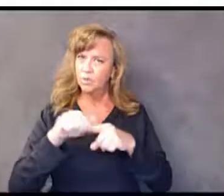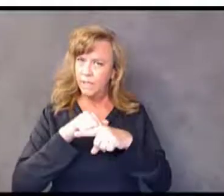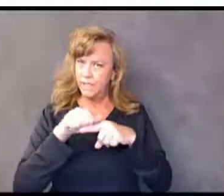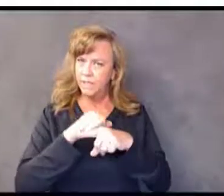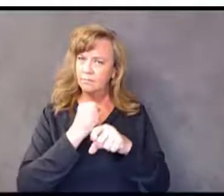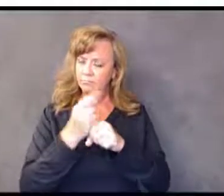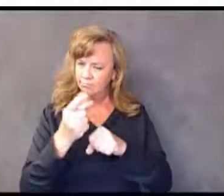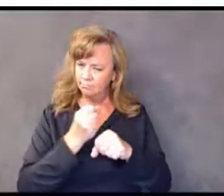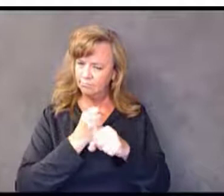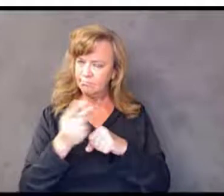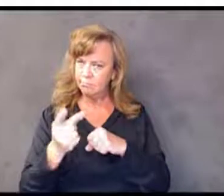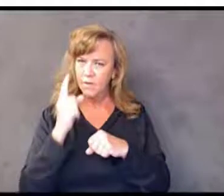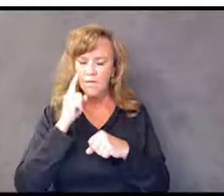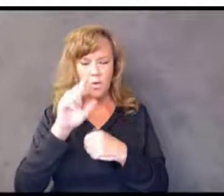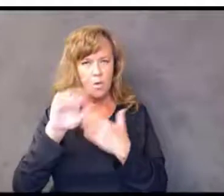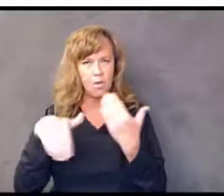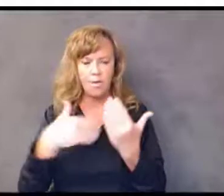or proctor the assessment.